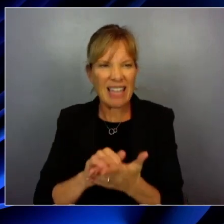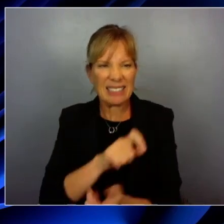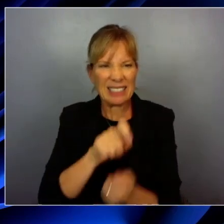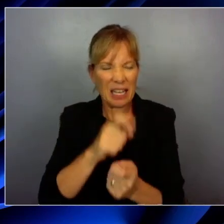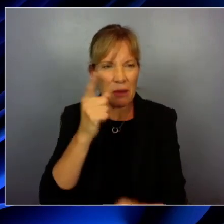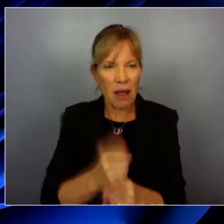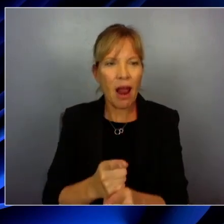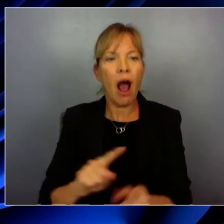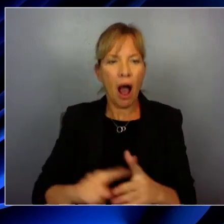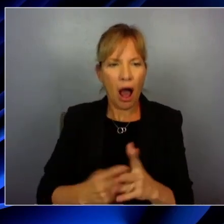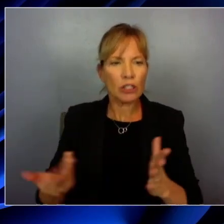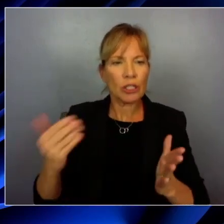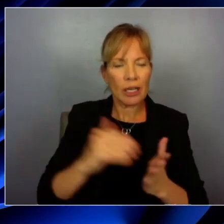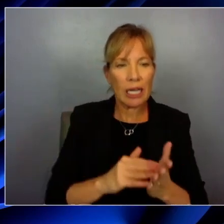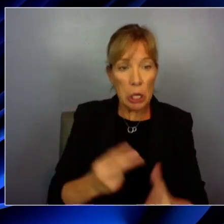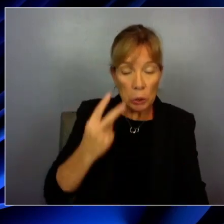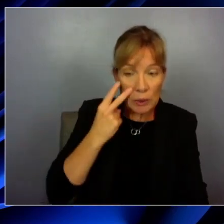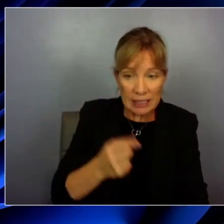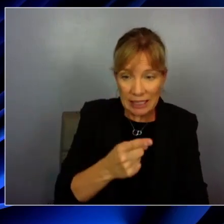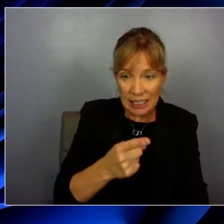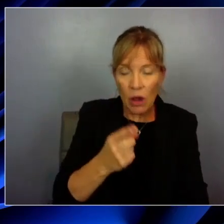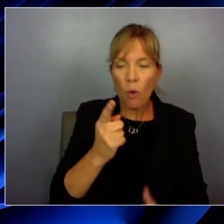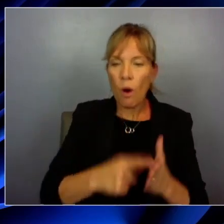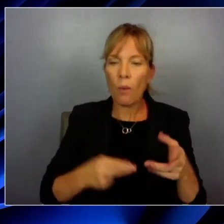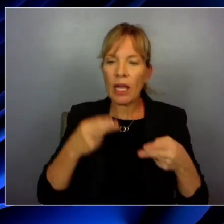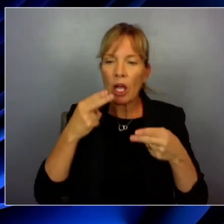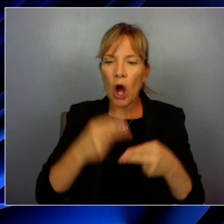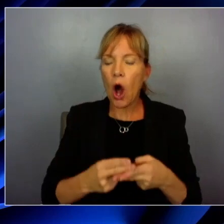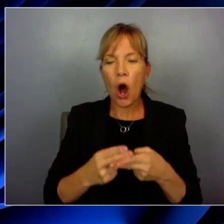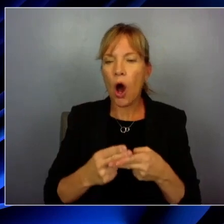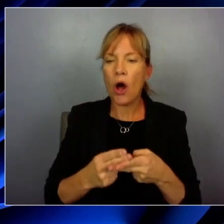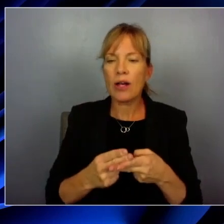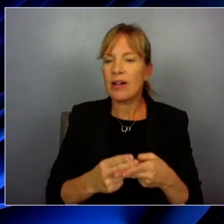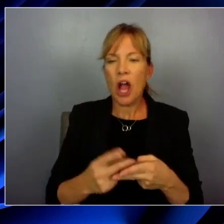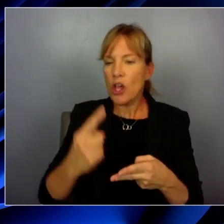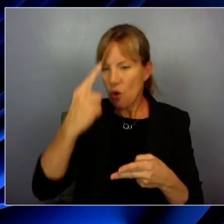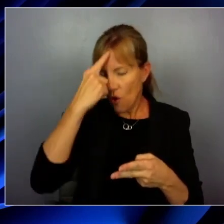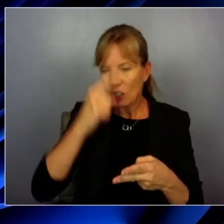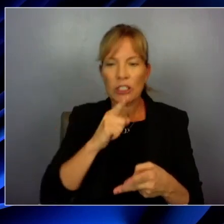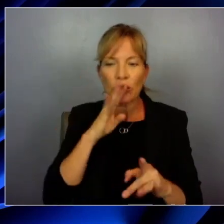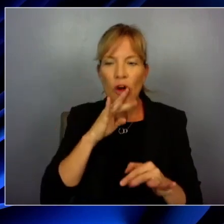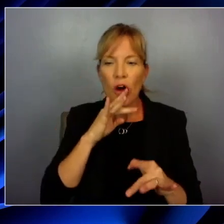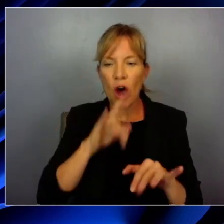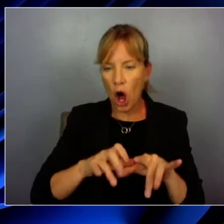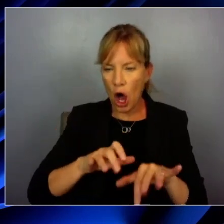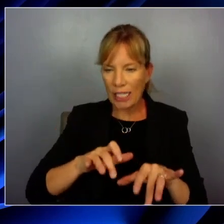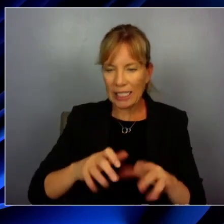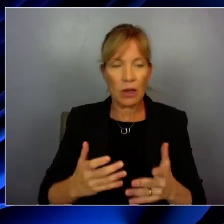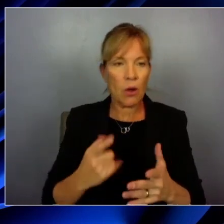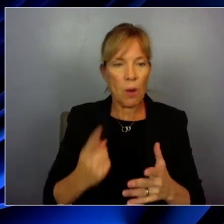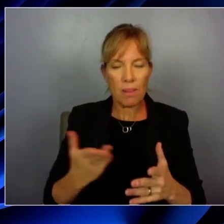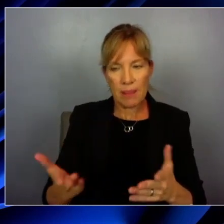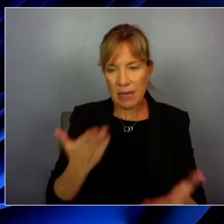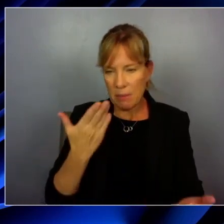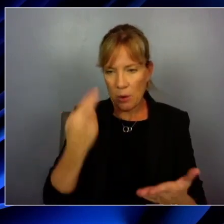So you see, it's almost what we would call most like stream of consciousness. Thing one of the things you might realize here is I'm just not changing the way that I speak.